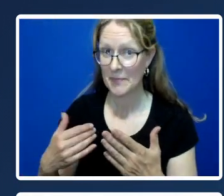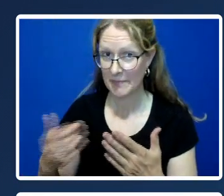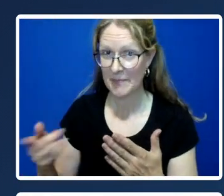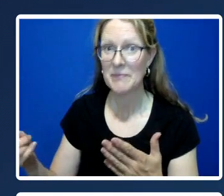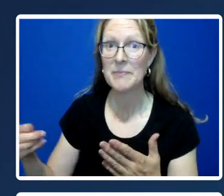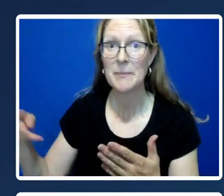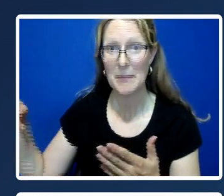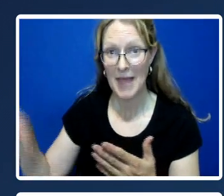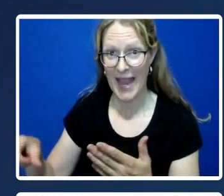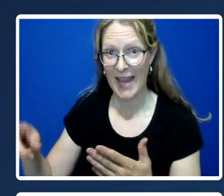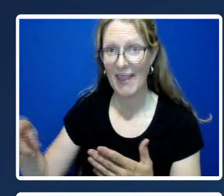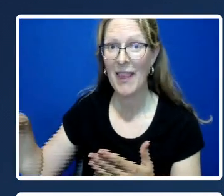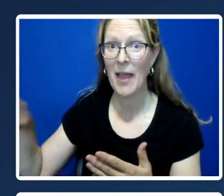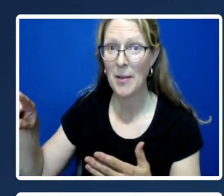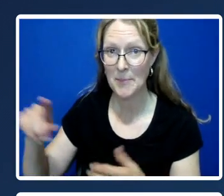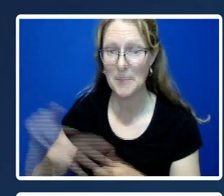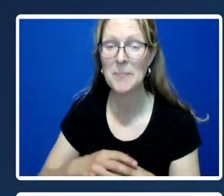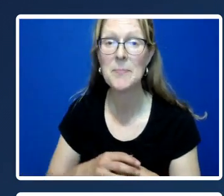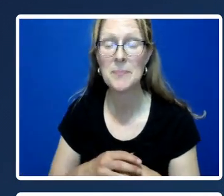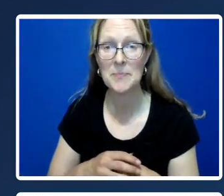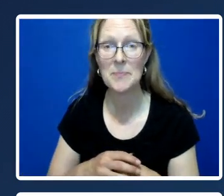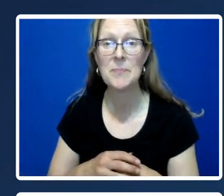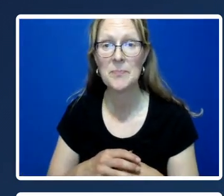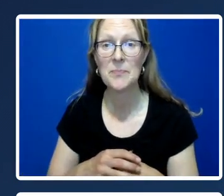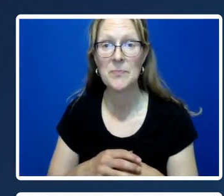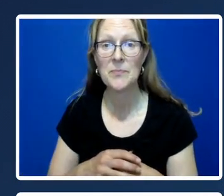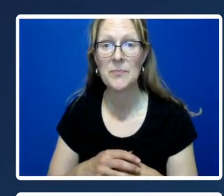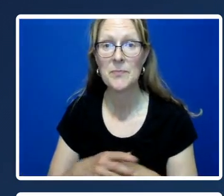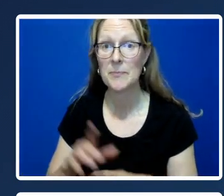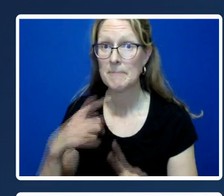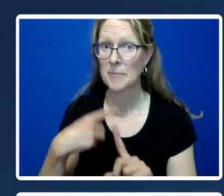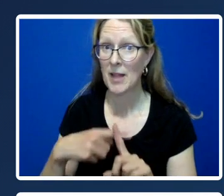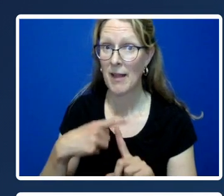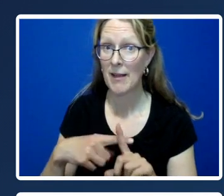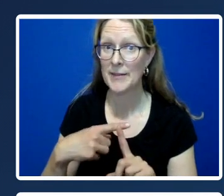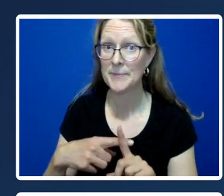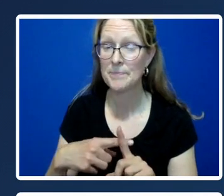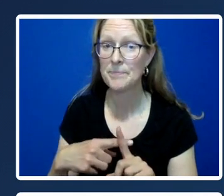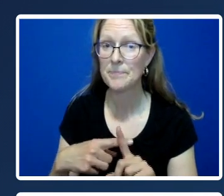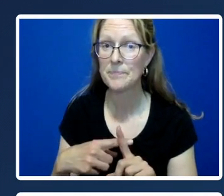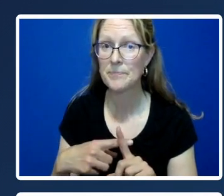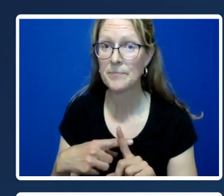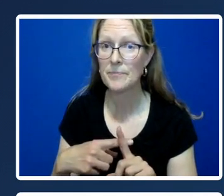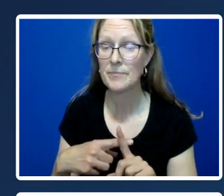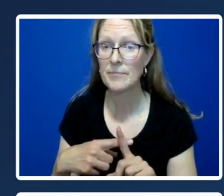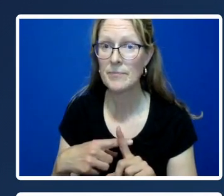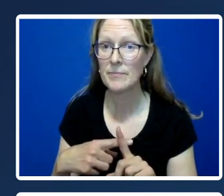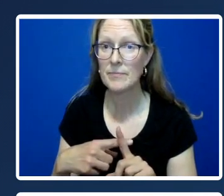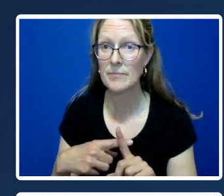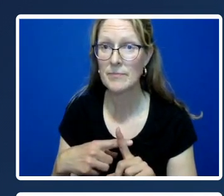then -- and that was in addition to, of course, this panel from the student showcase.